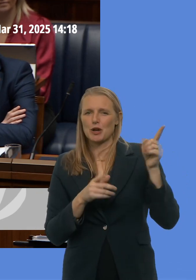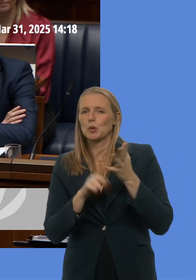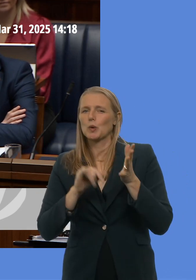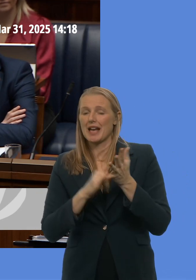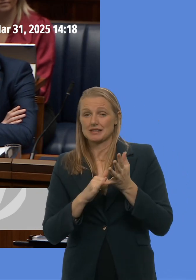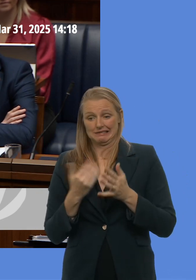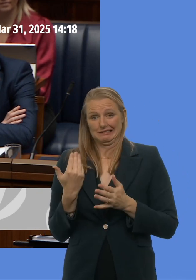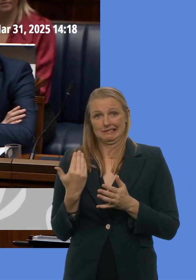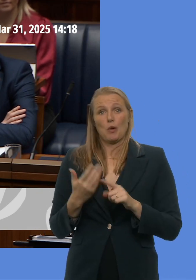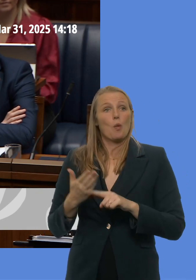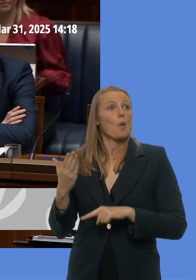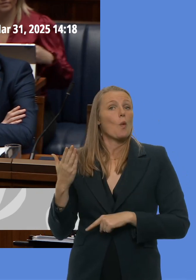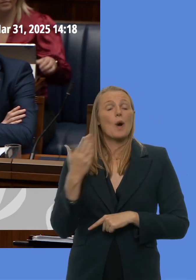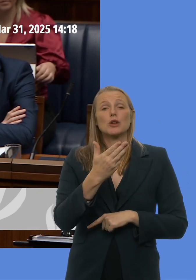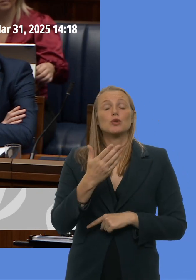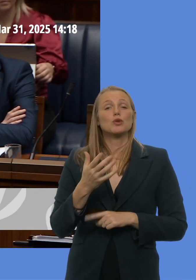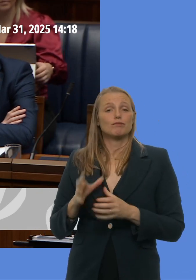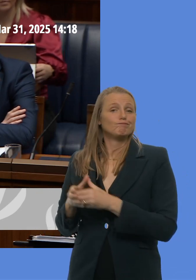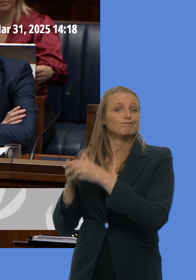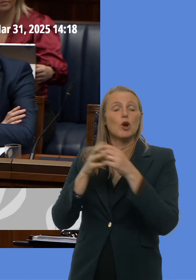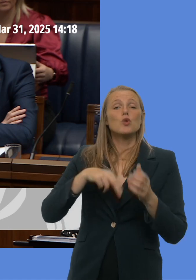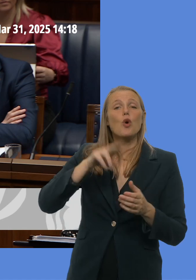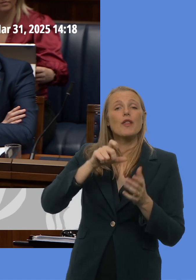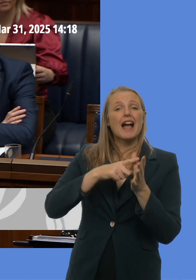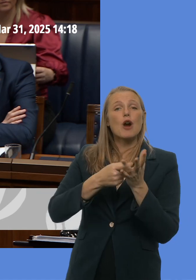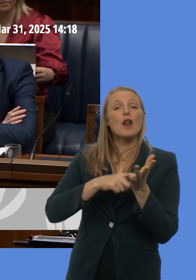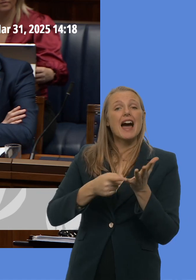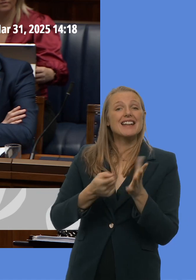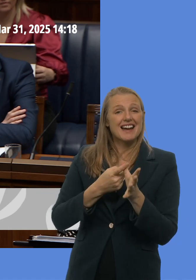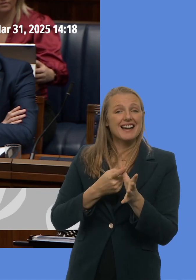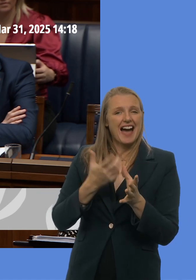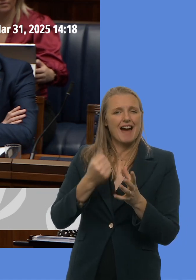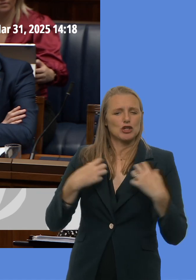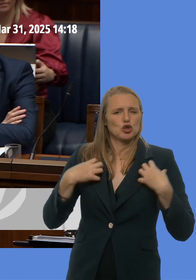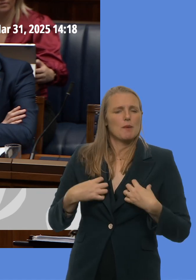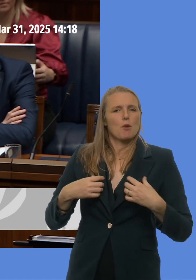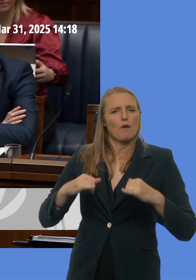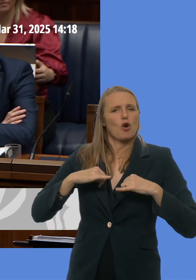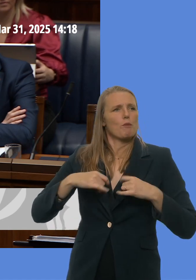Ireland Chamber of Commerce delegation to North Carolina that deepened the economic and innovation partnership we